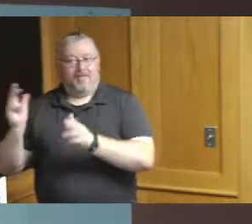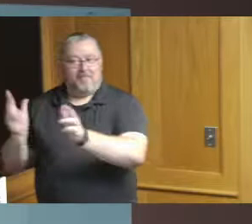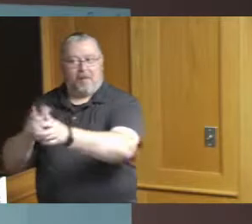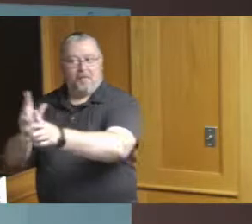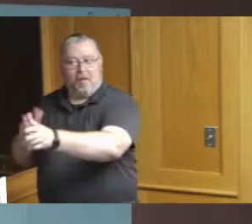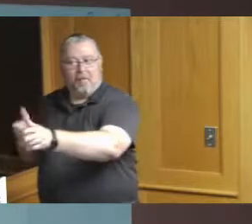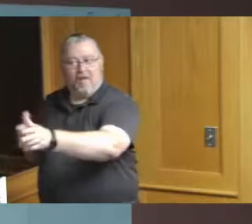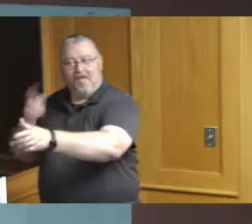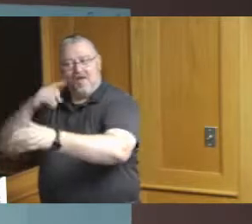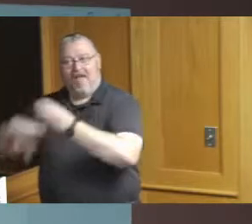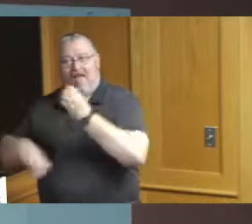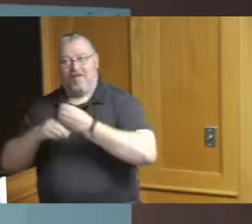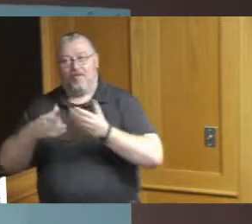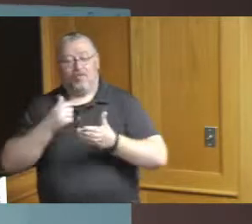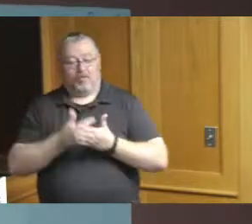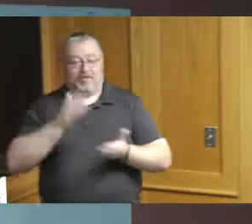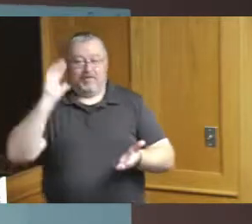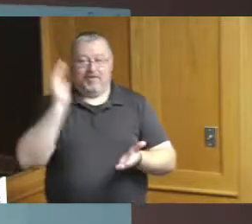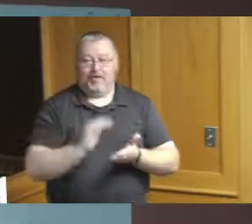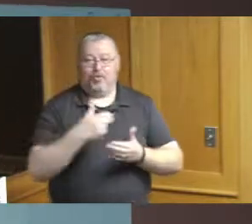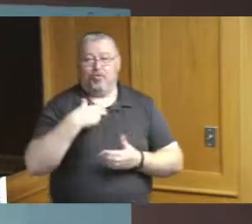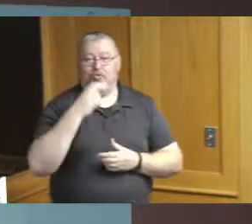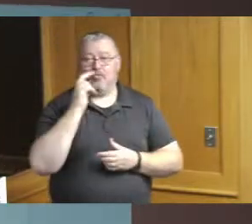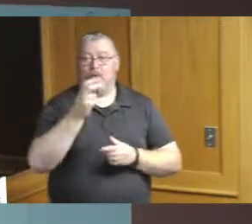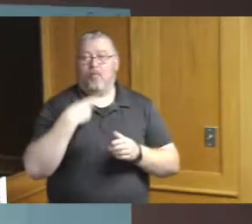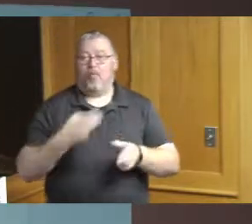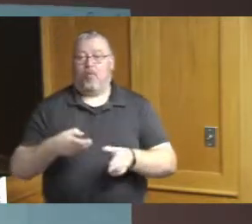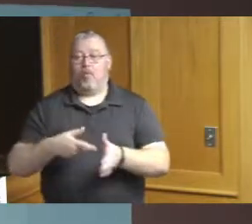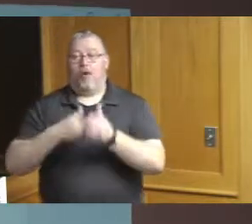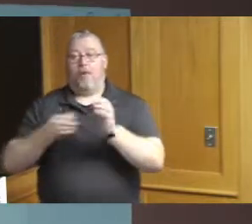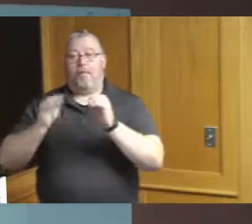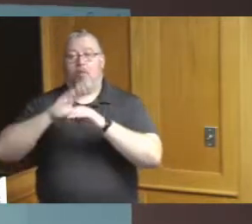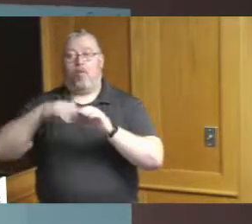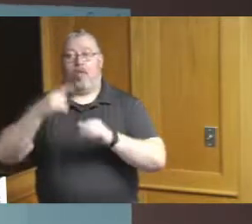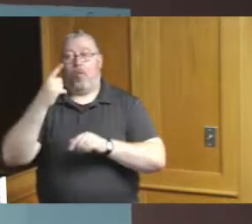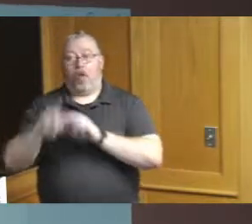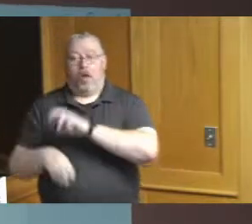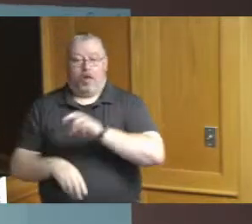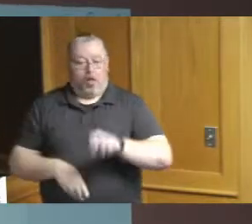to eliminate the trips that required more than one transfer and overall improve the students